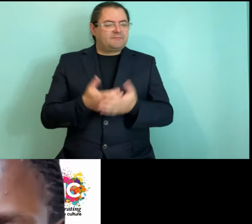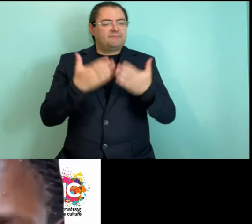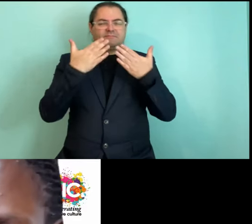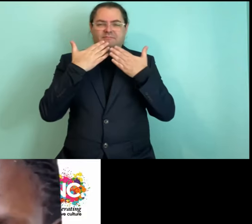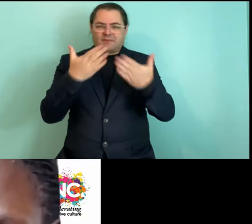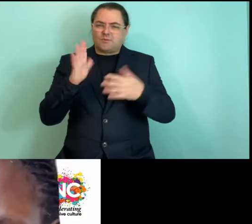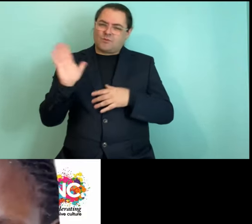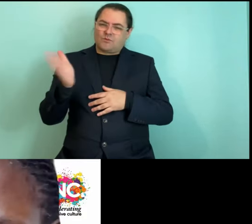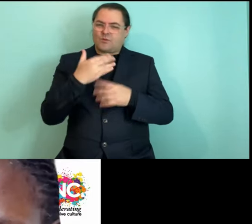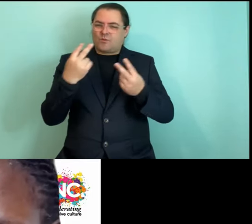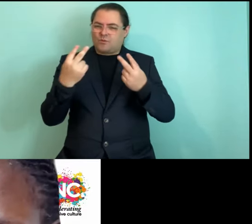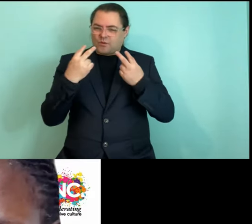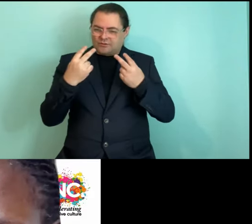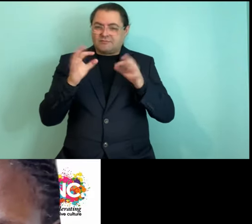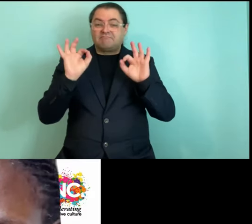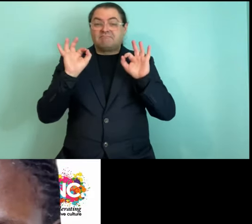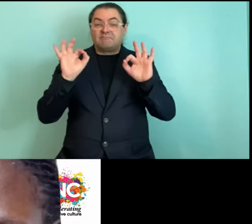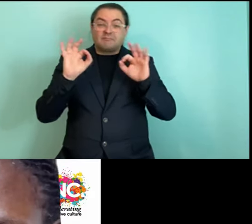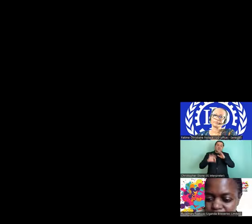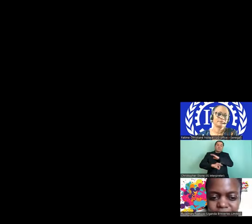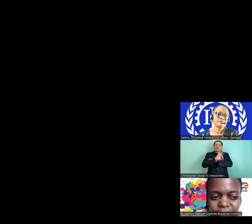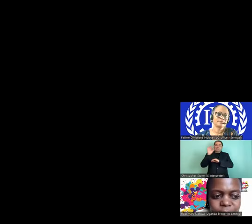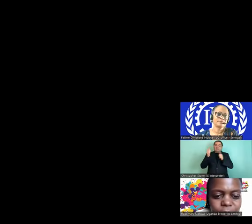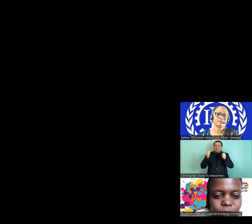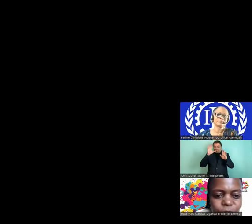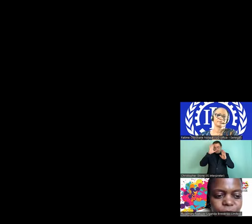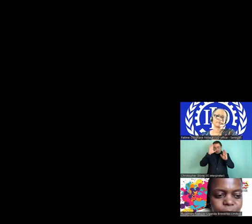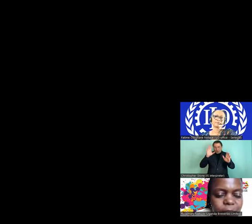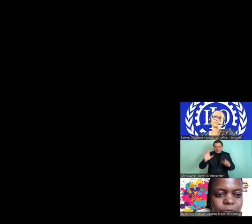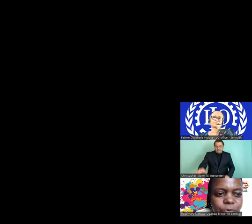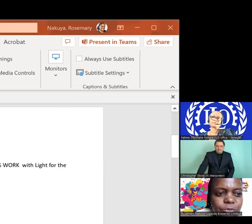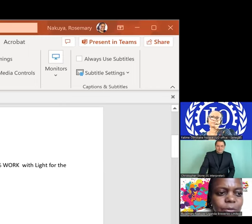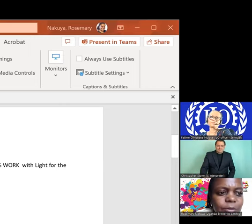10:35:21 Good morning, everyone. Like have been introduced My name is rosemary.